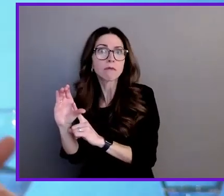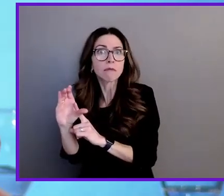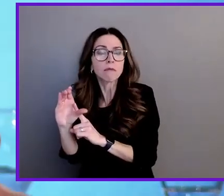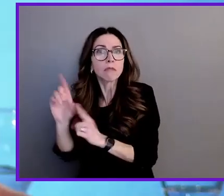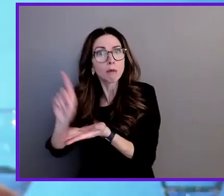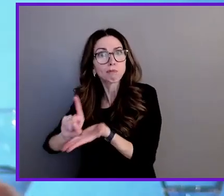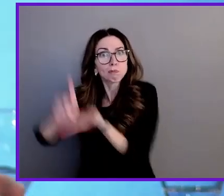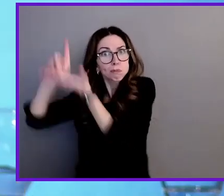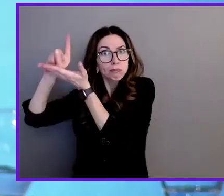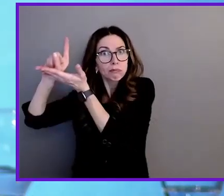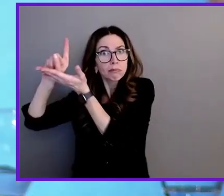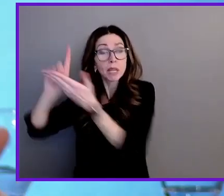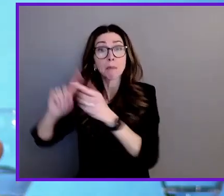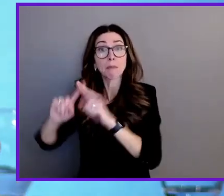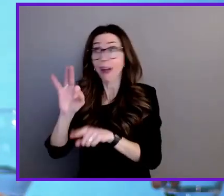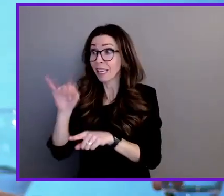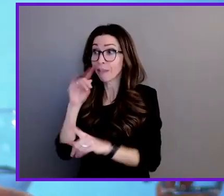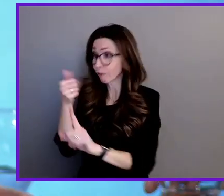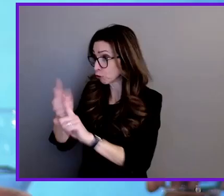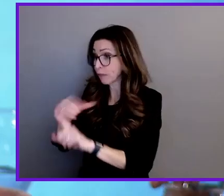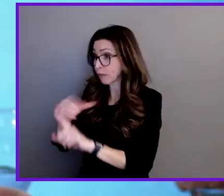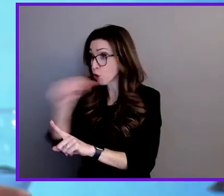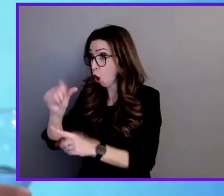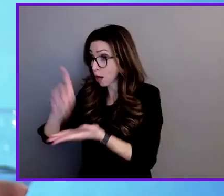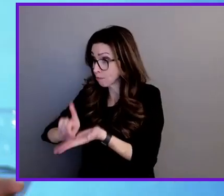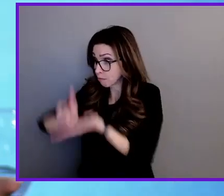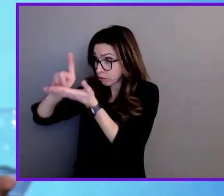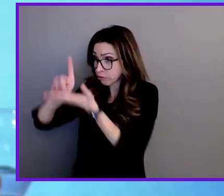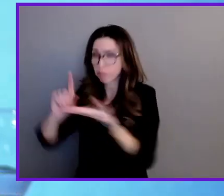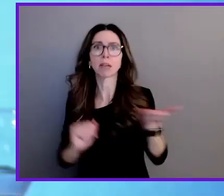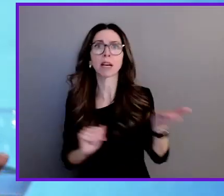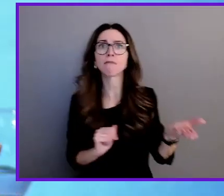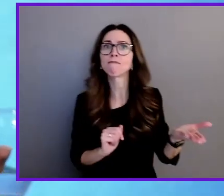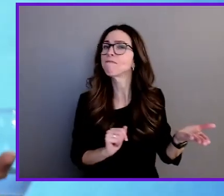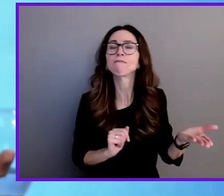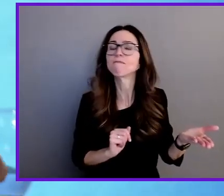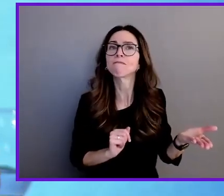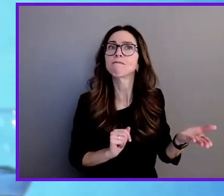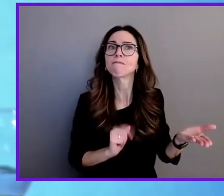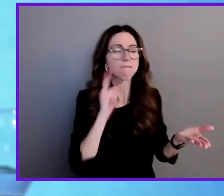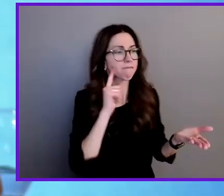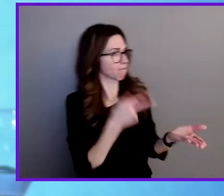And so, our role is to remove these obstacles, to open our perspective,